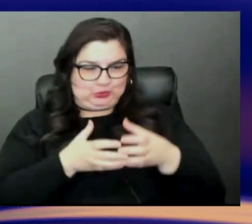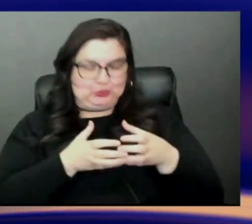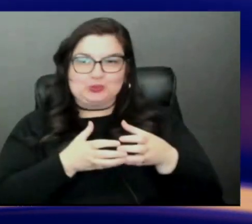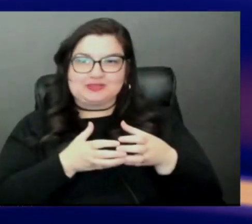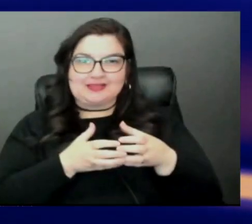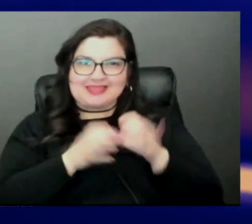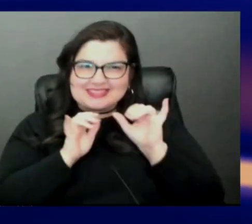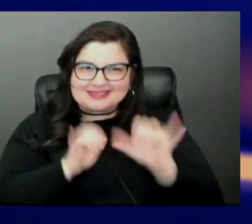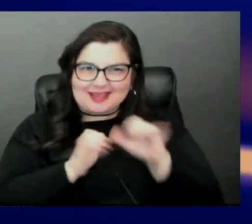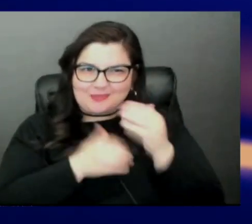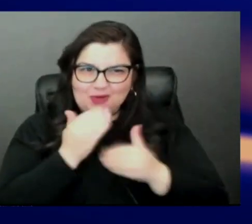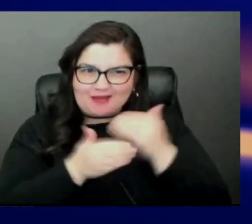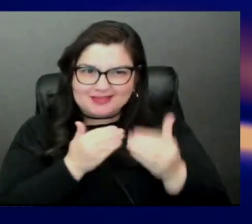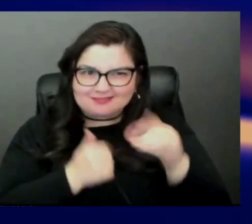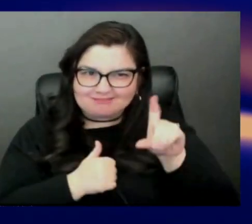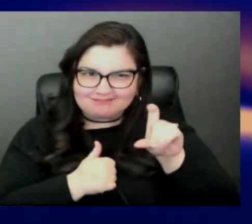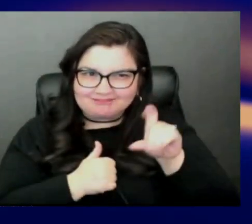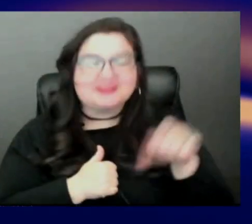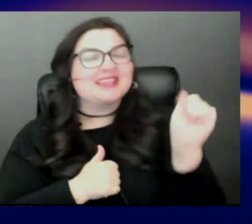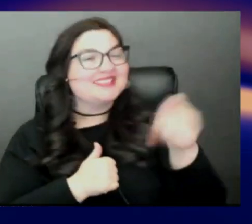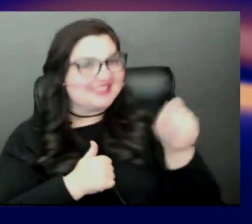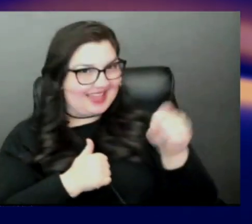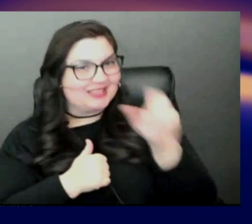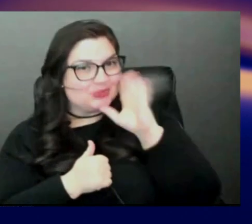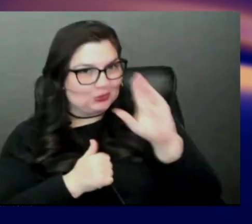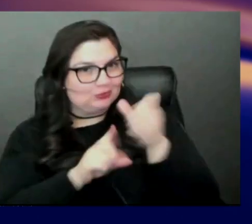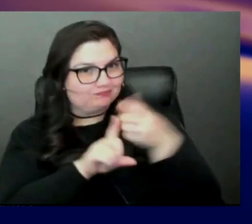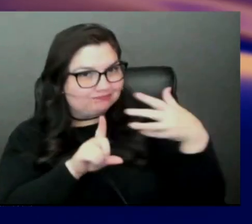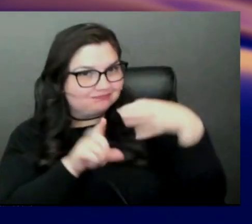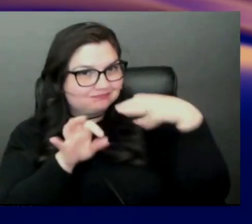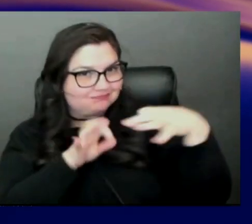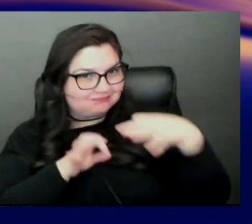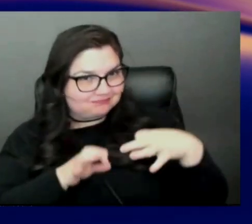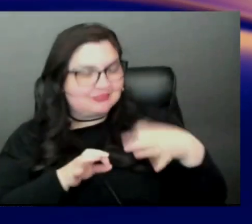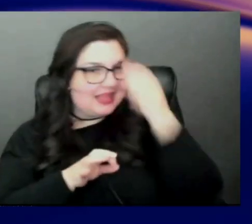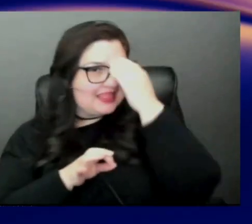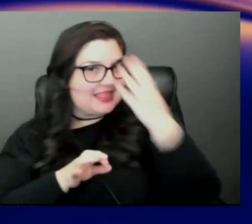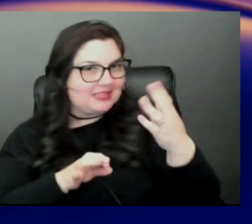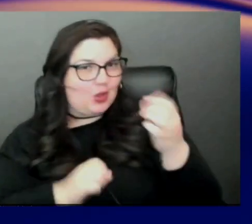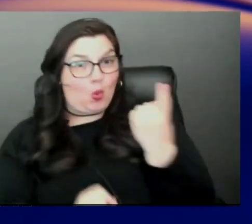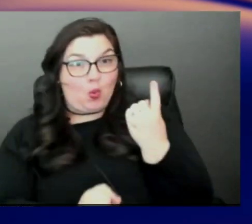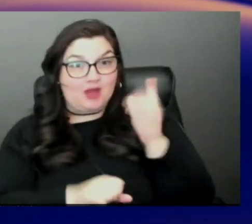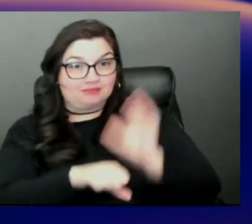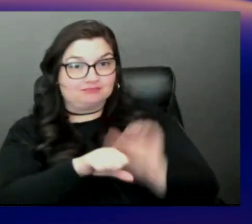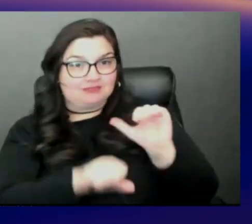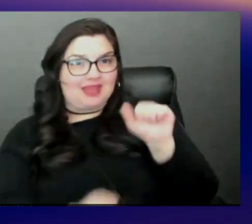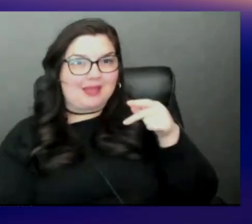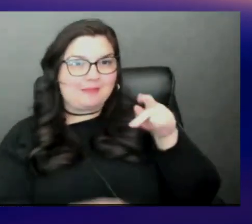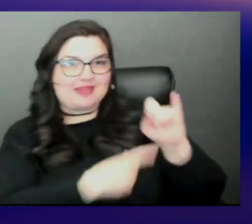Yeah. And to go a little bit further, one API, really. So it's SQL, NC SQL.